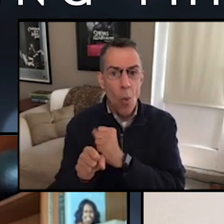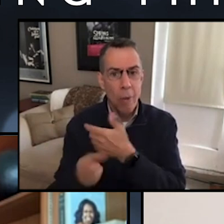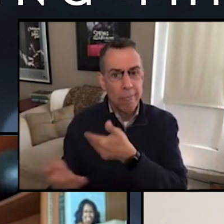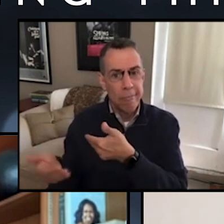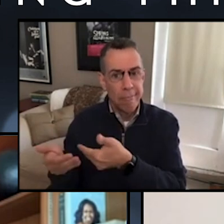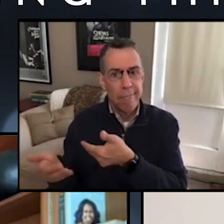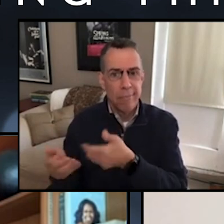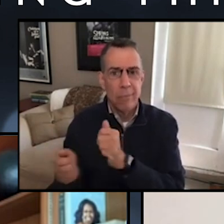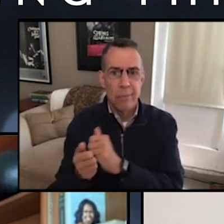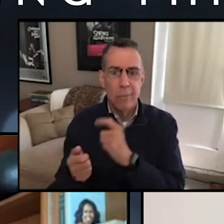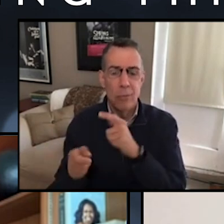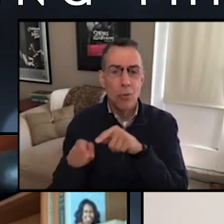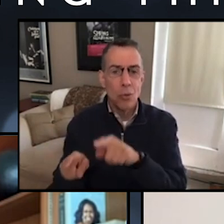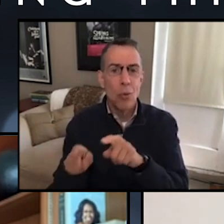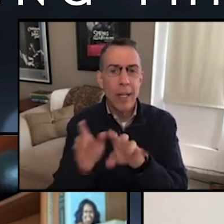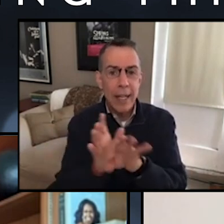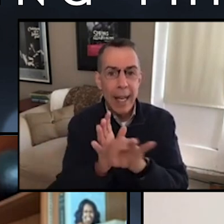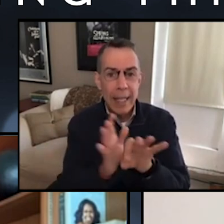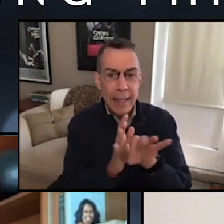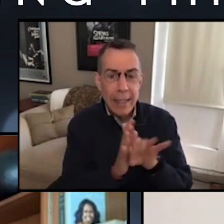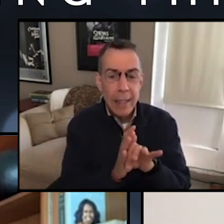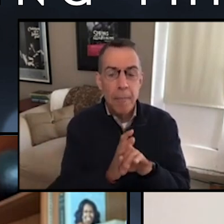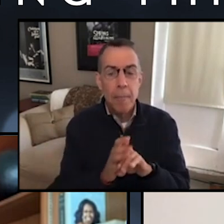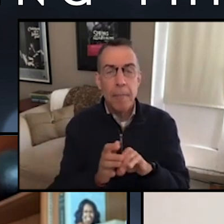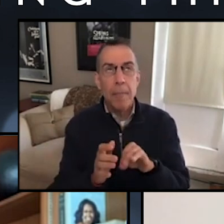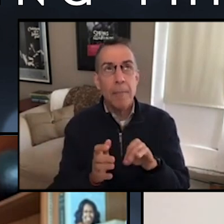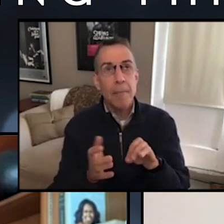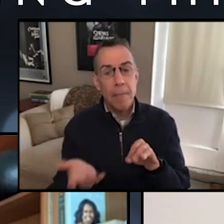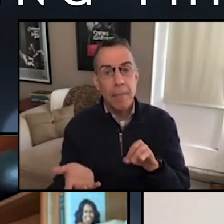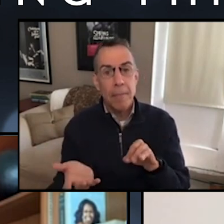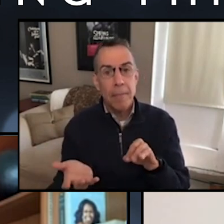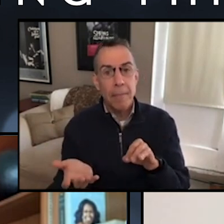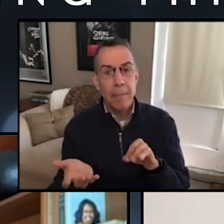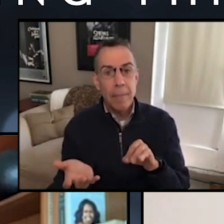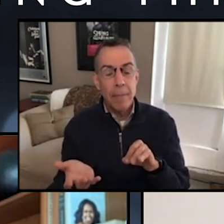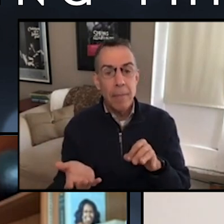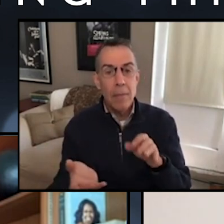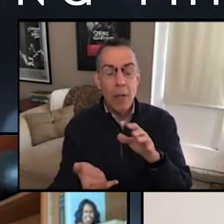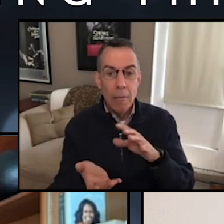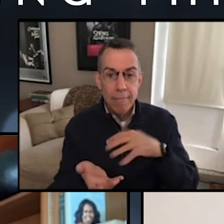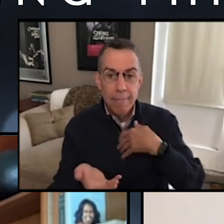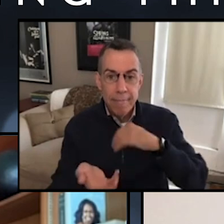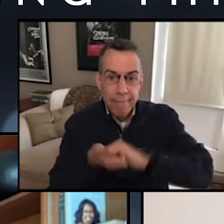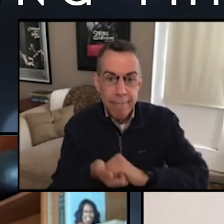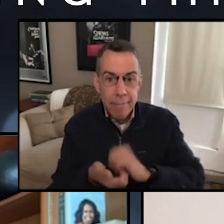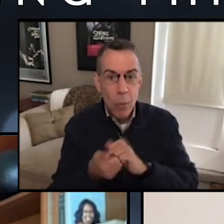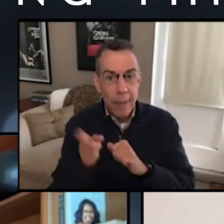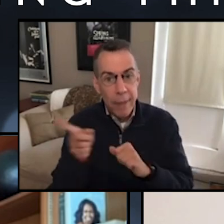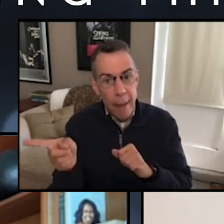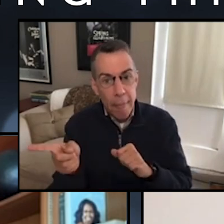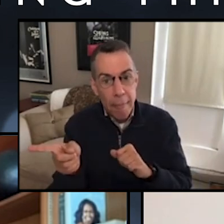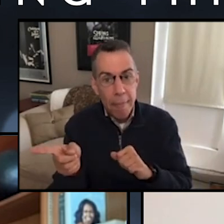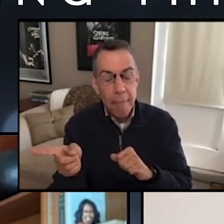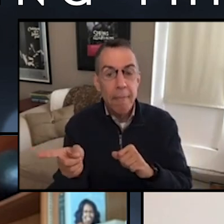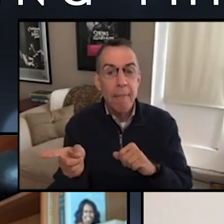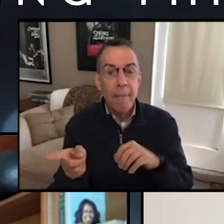during the casting process. So, got to collaborate with him to find Robert in